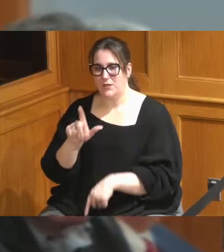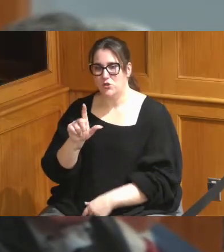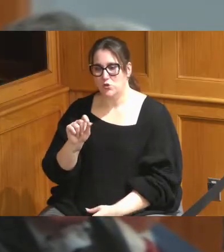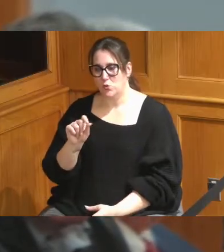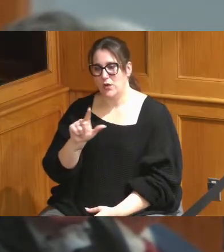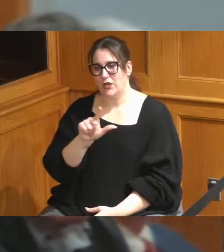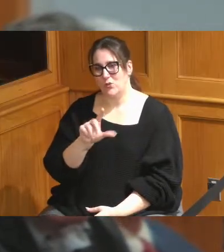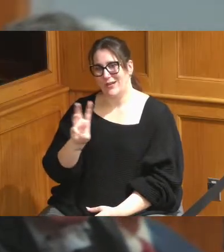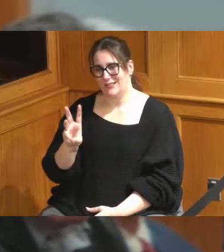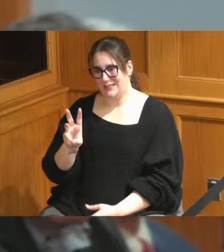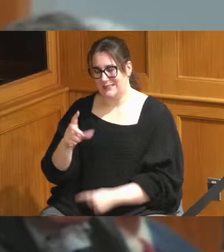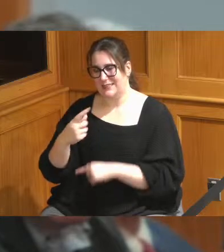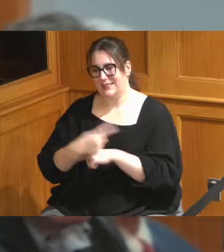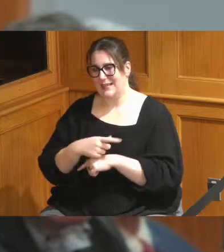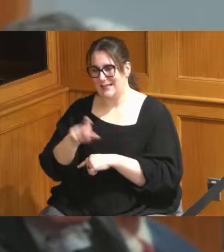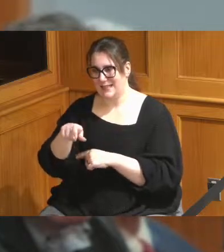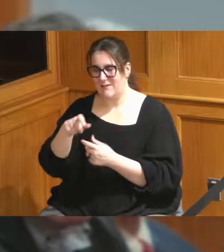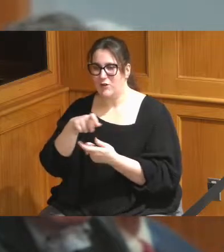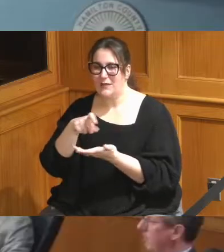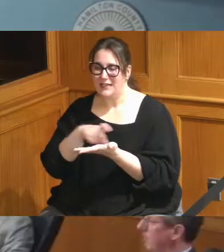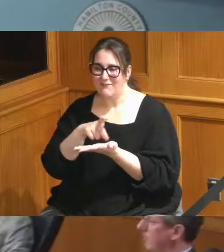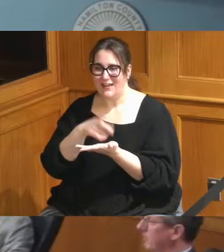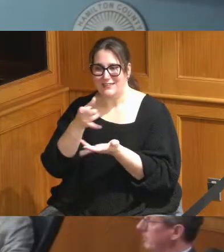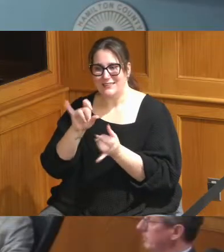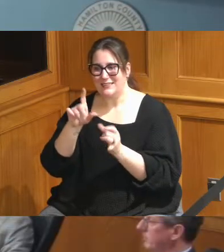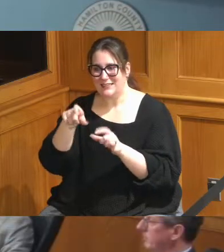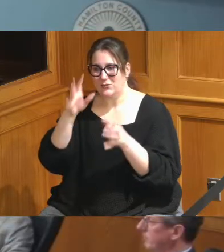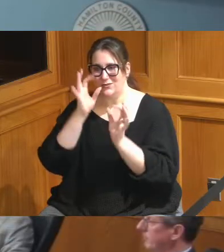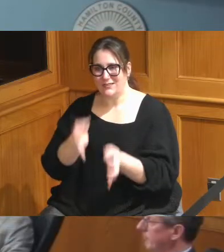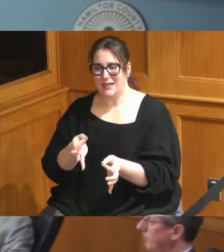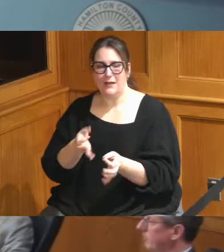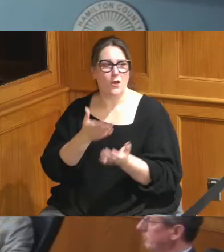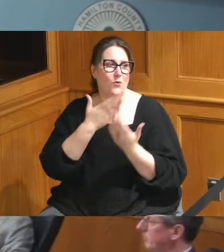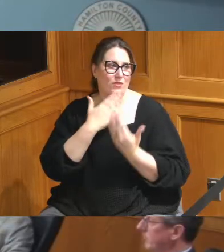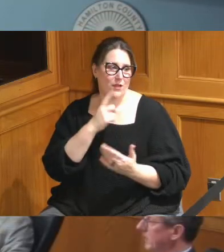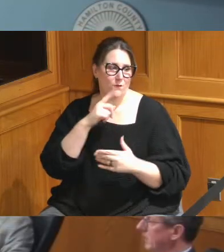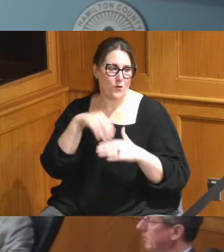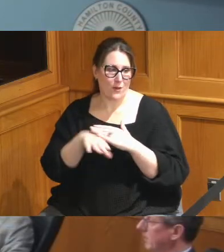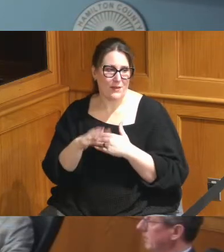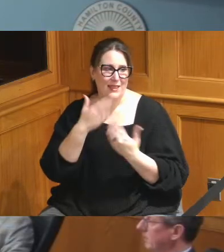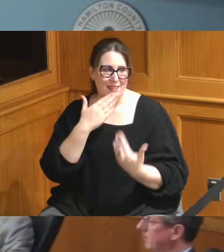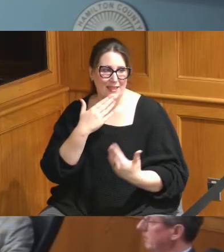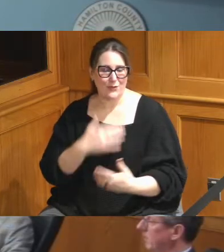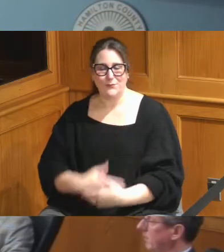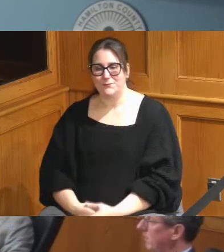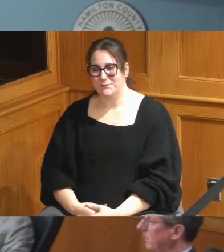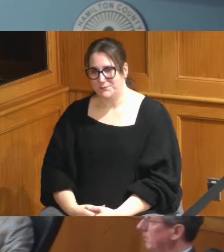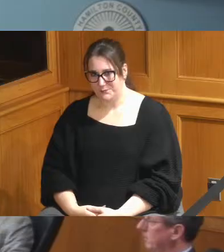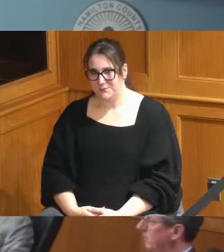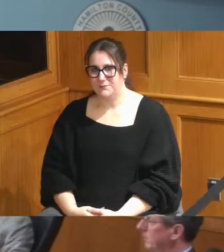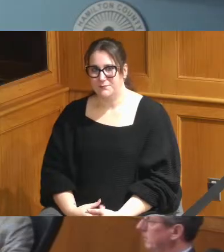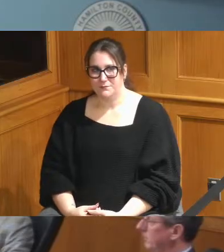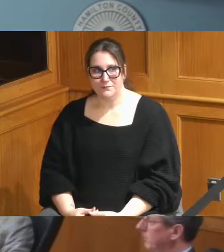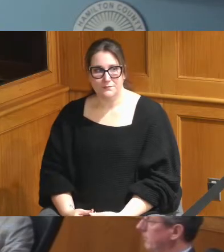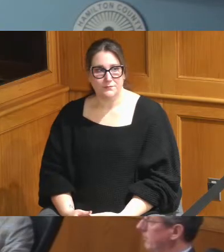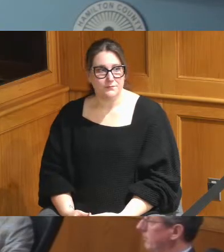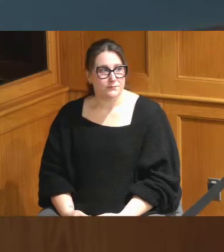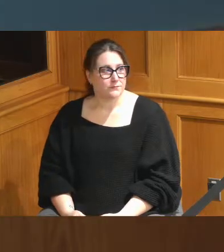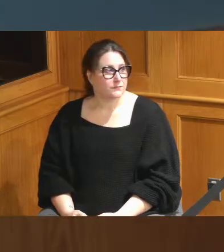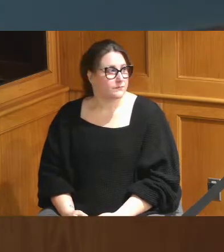be defined. Okay. Thank you. Thank you so much for coming in. Really appreciate it. Thank you, Commissioners. Thank you, President. Thank you all. All right. I know the Sheriff is